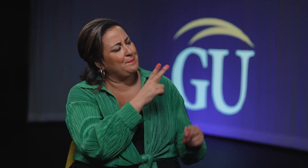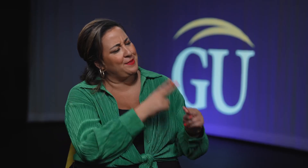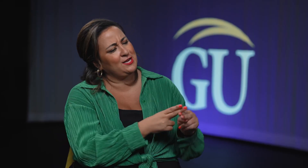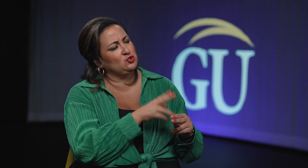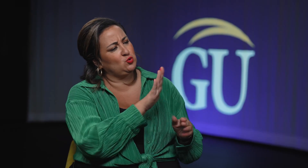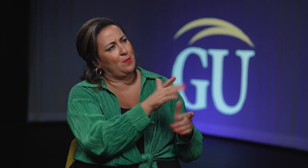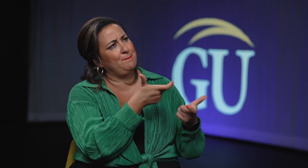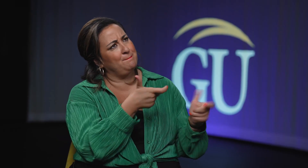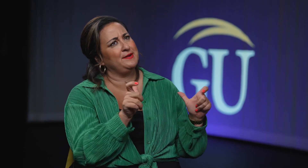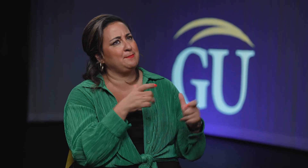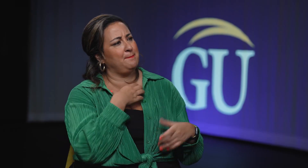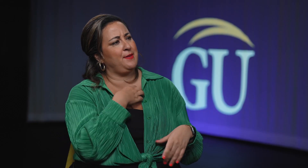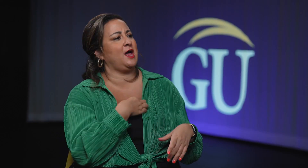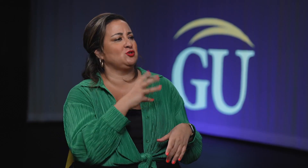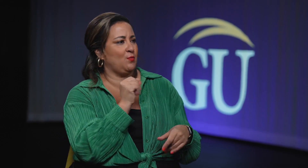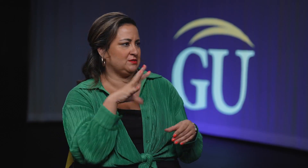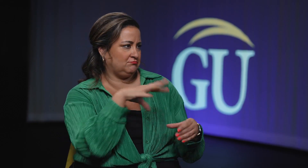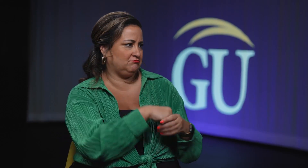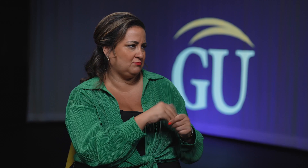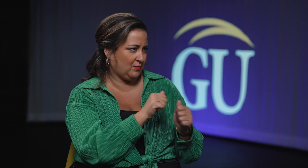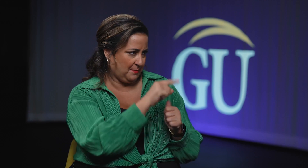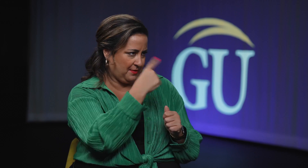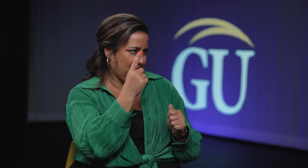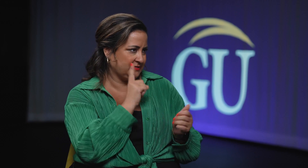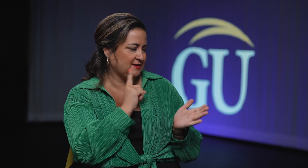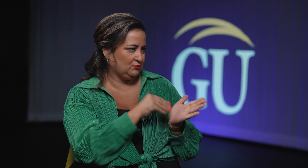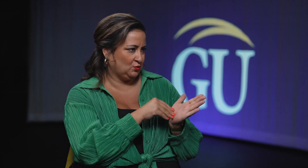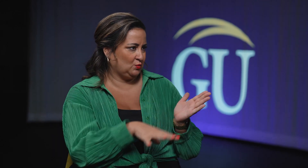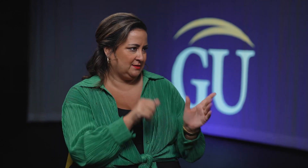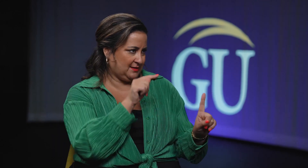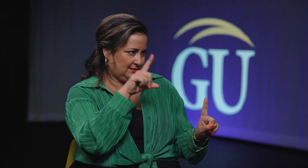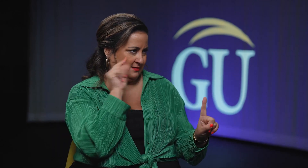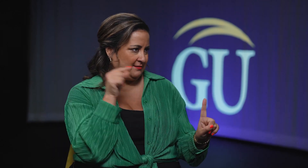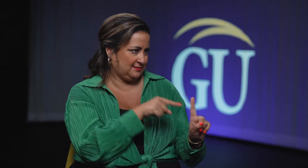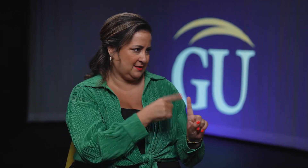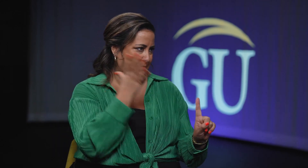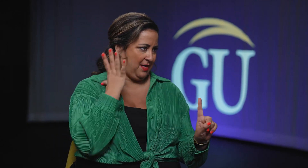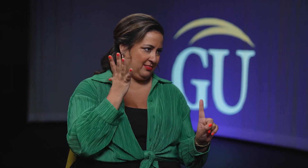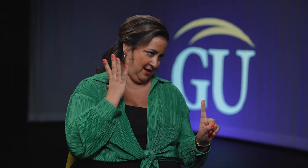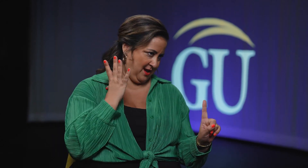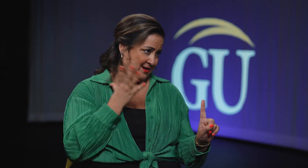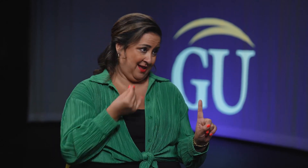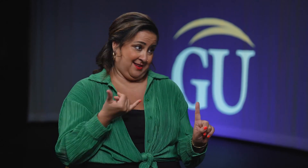You mentioned your big passion was being involved with the Black Deaf students at Gallaudet back then.